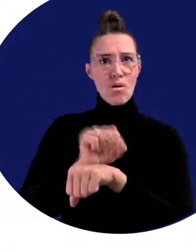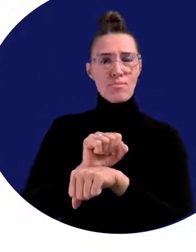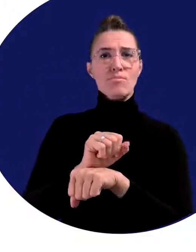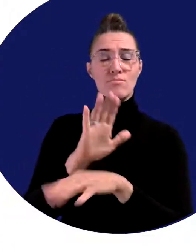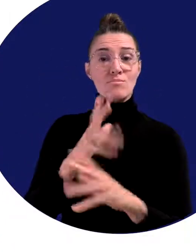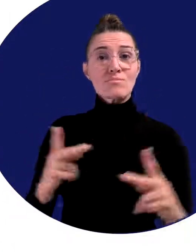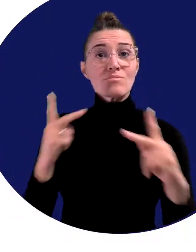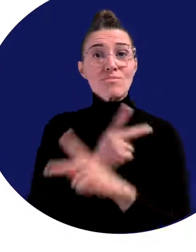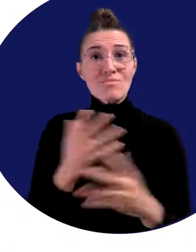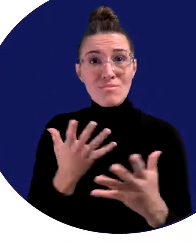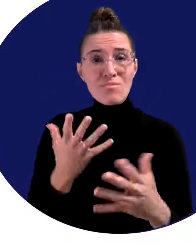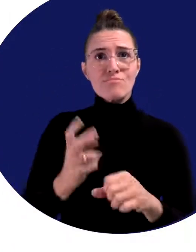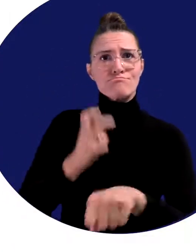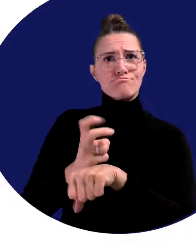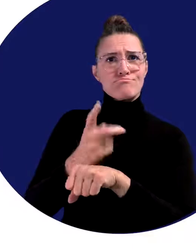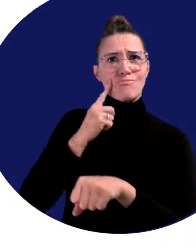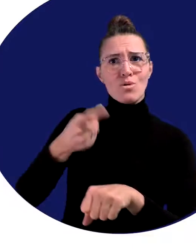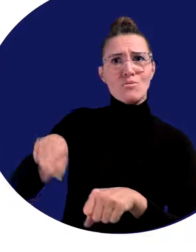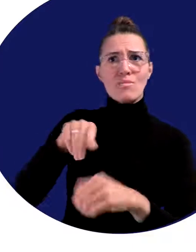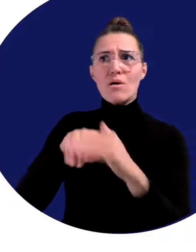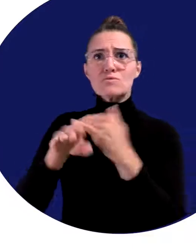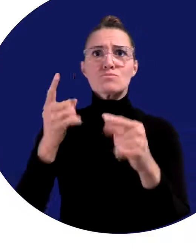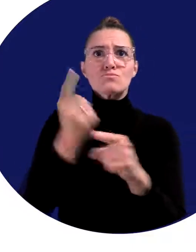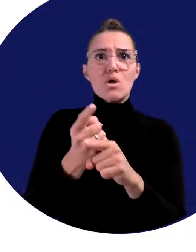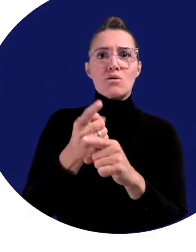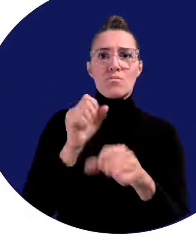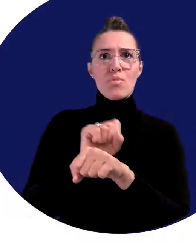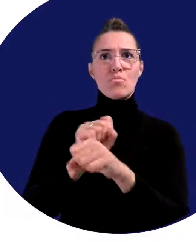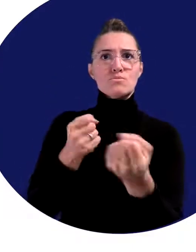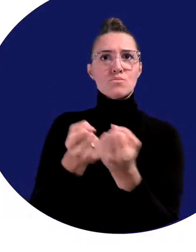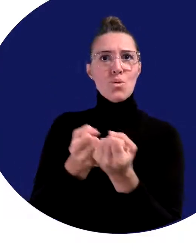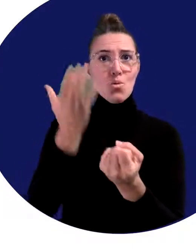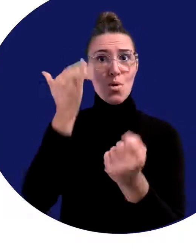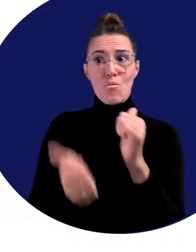To complicate matters, it’s hard for these youth to access appropriate employment support.